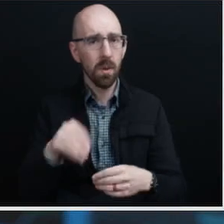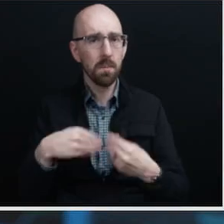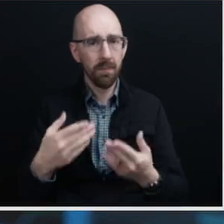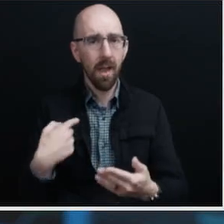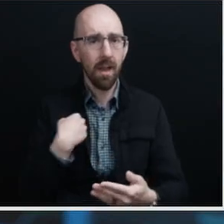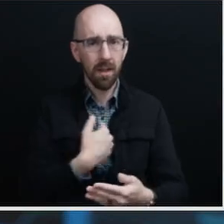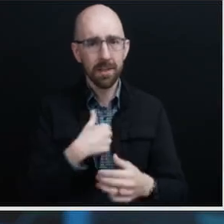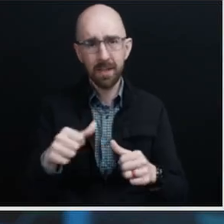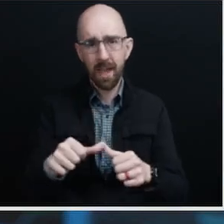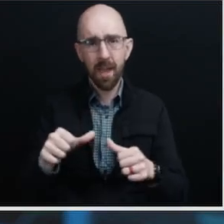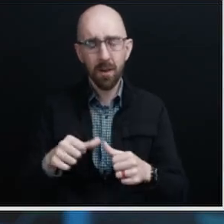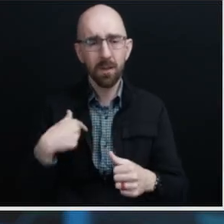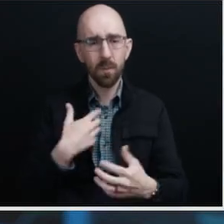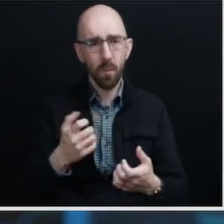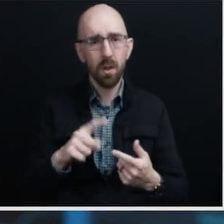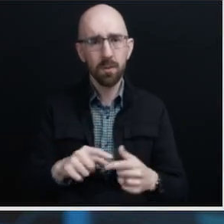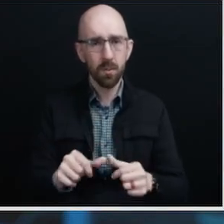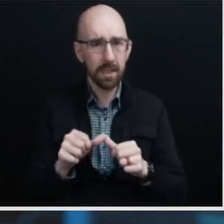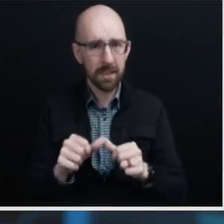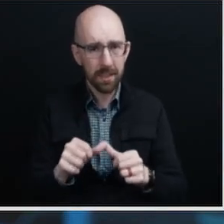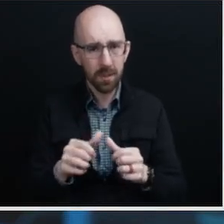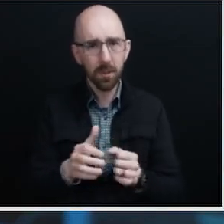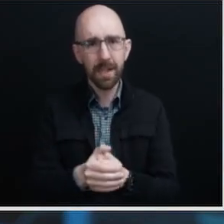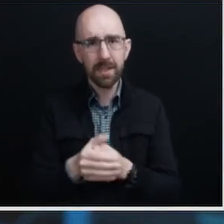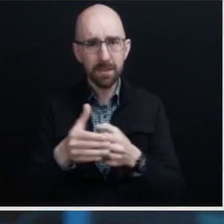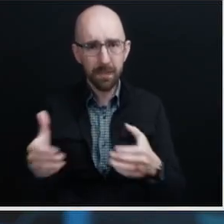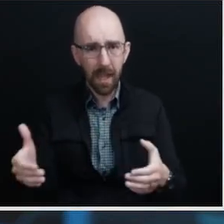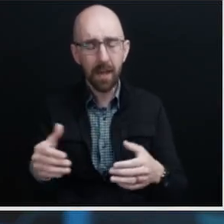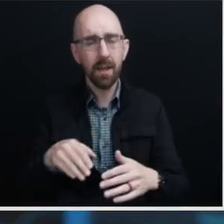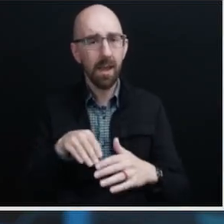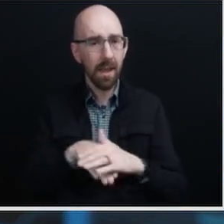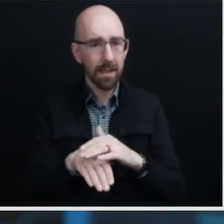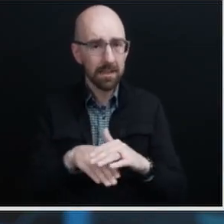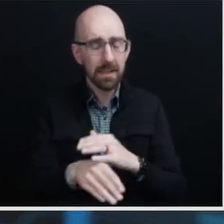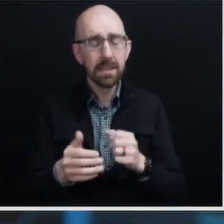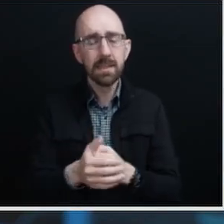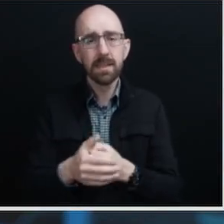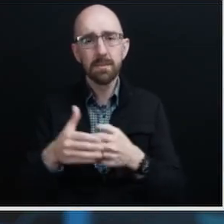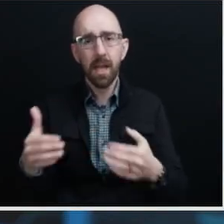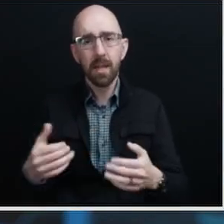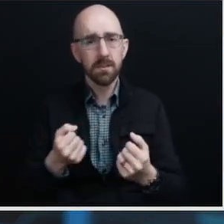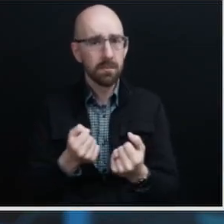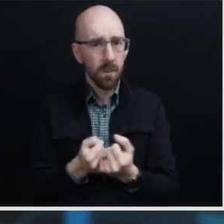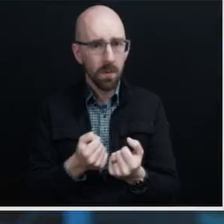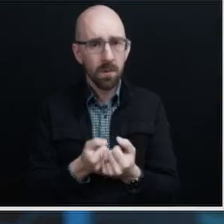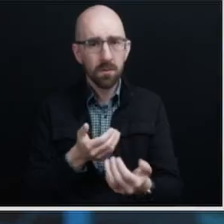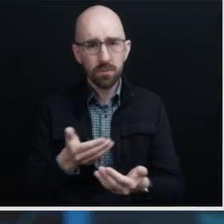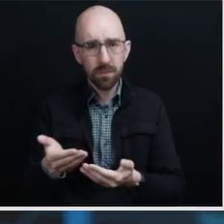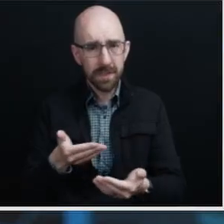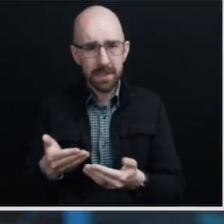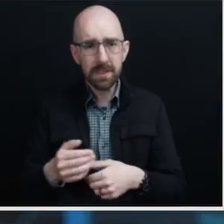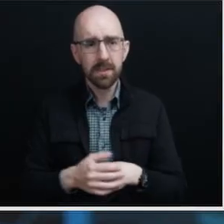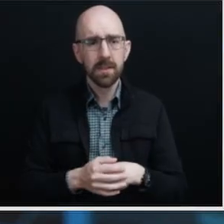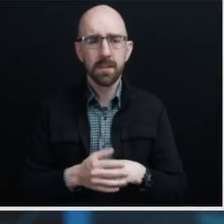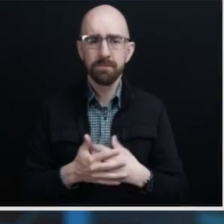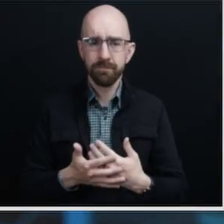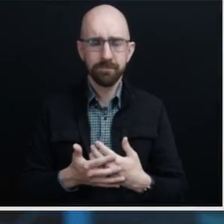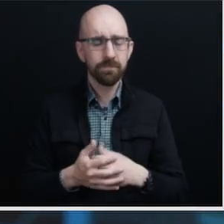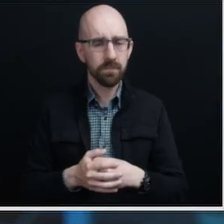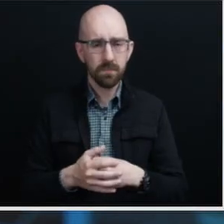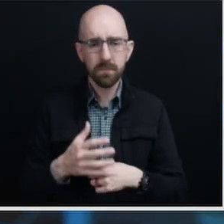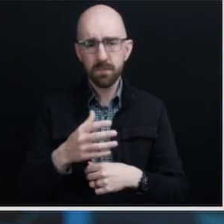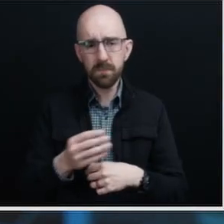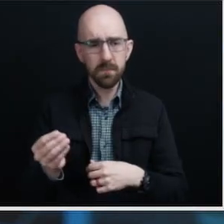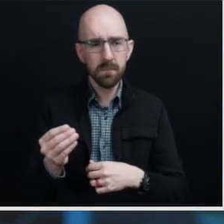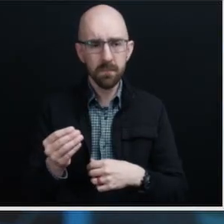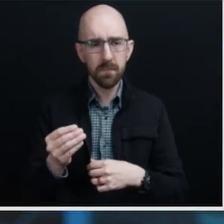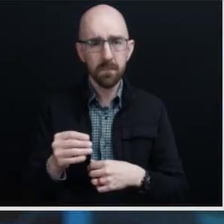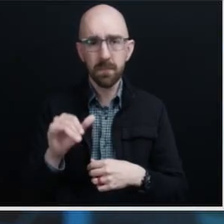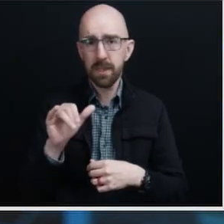that we want to continue to expand expand access expand support services. Um, and this is truly,